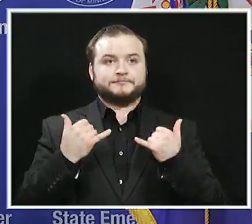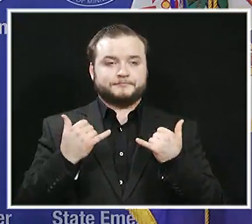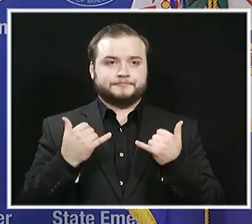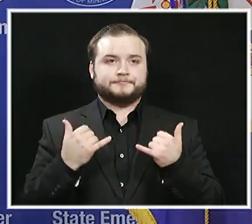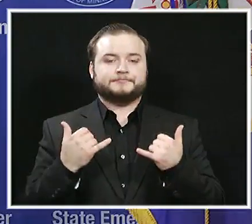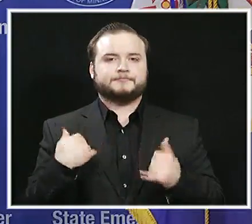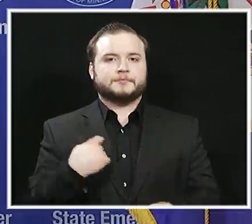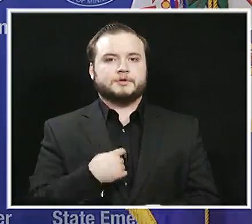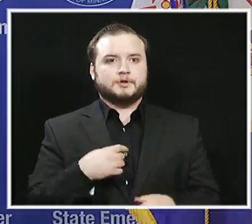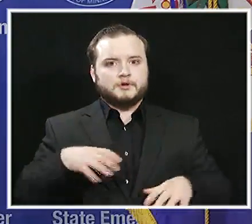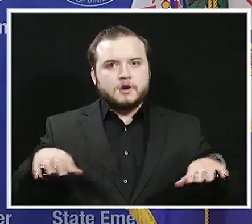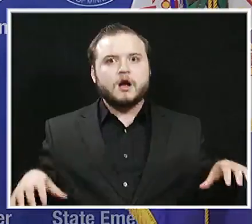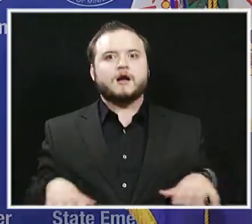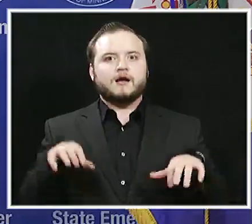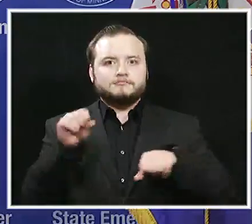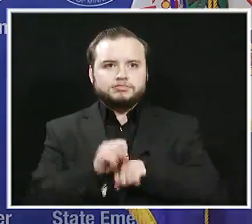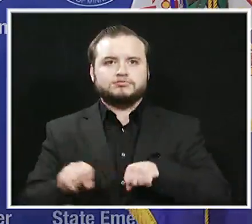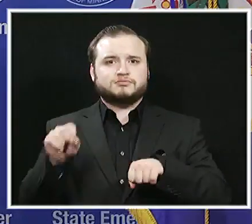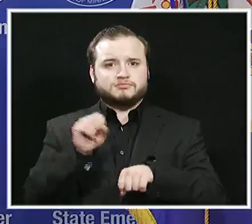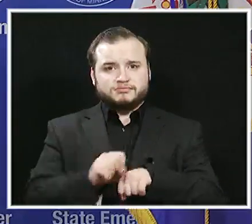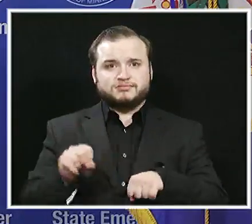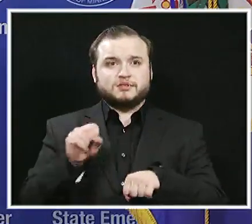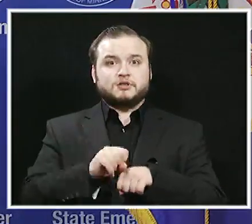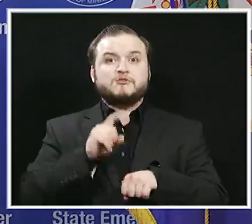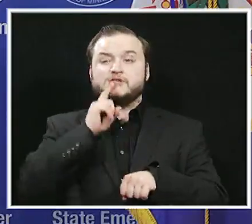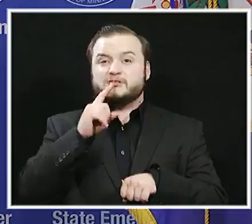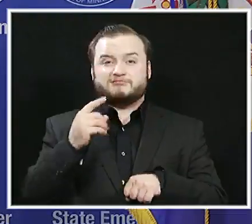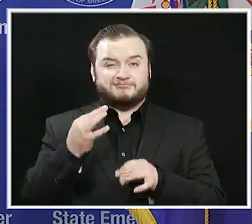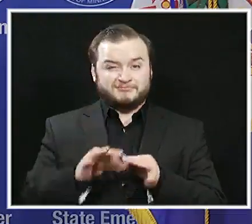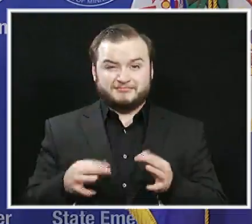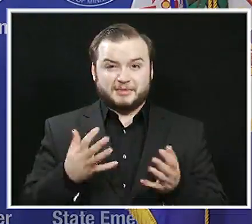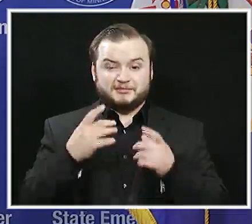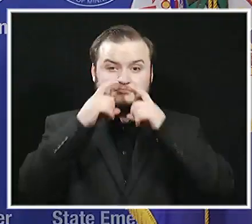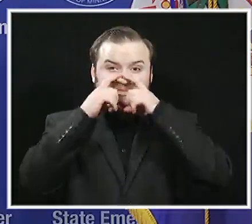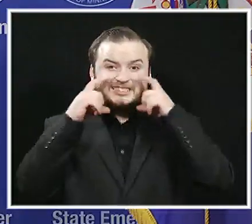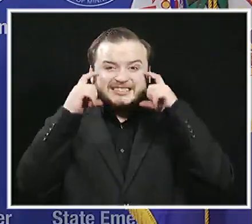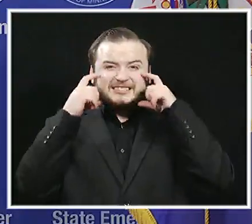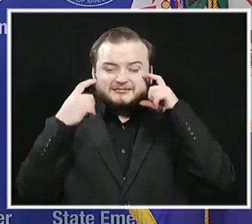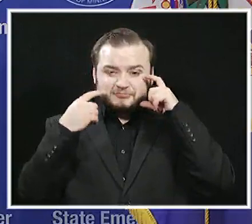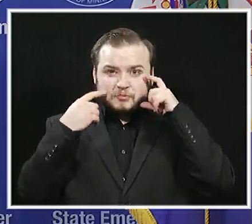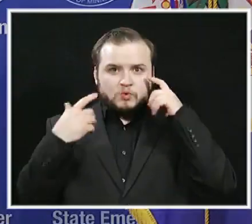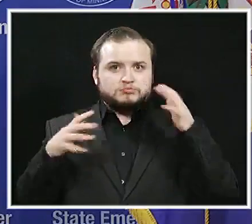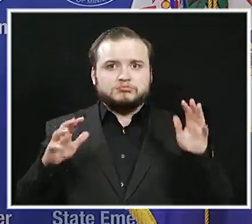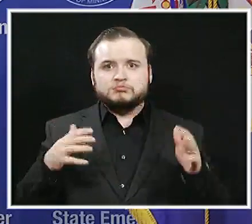were able to witness was hugely inspiring, and I just think for us like so much of what we're doing the